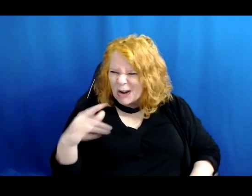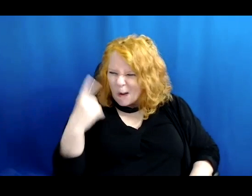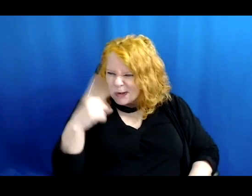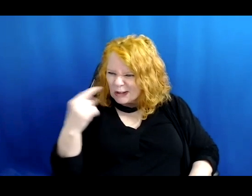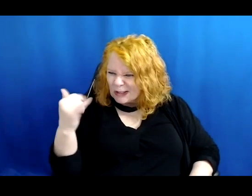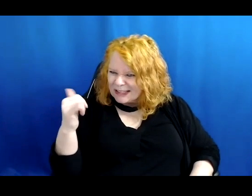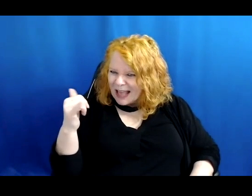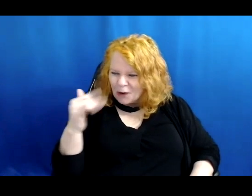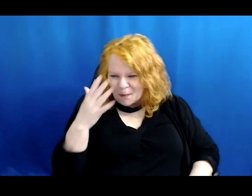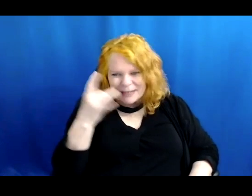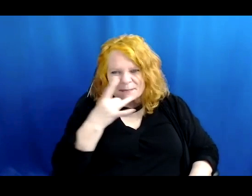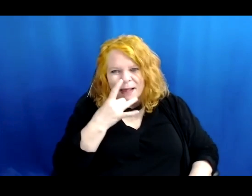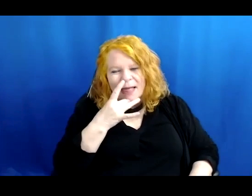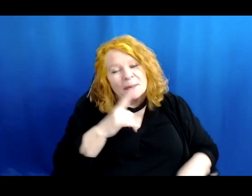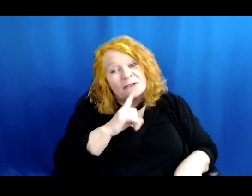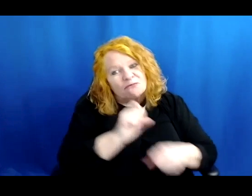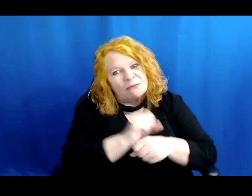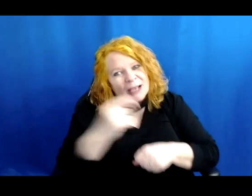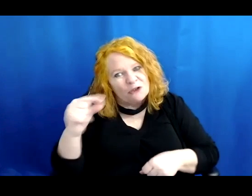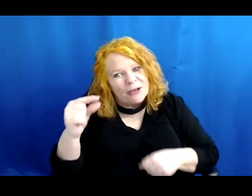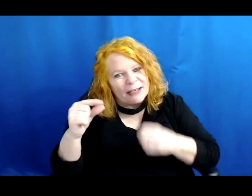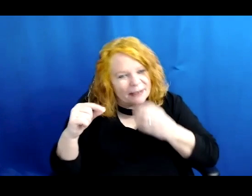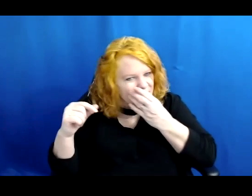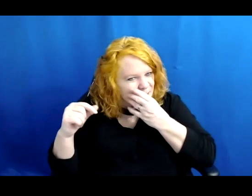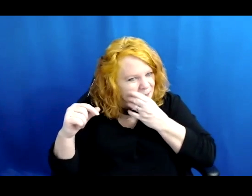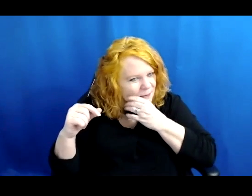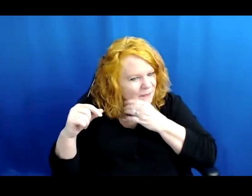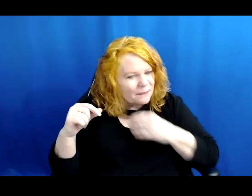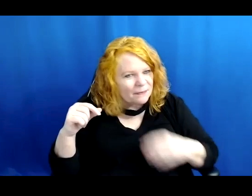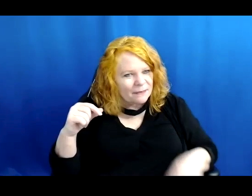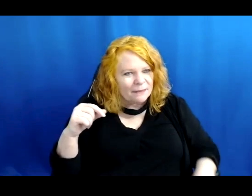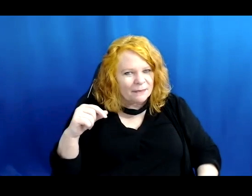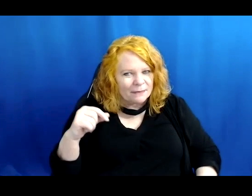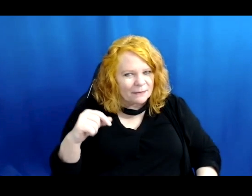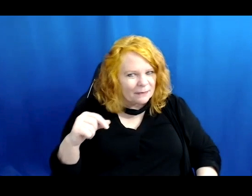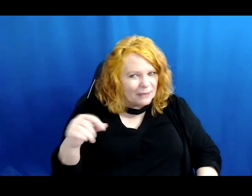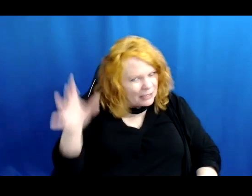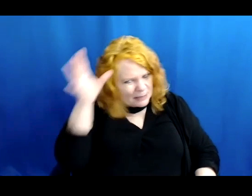It is a green paper I have chosen. Papa the One-Winged Parrot.